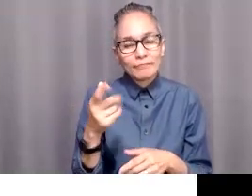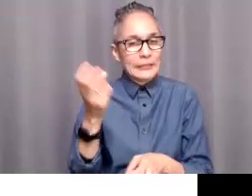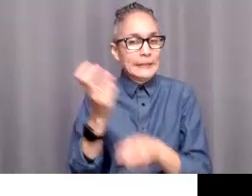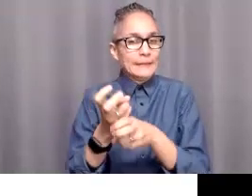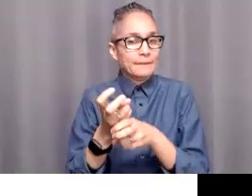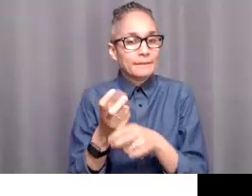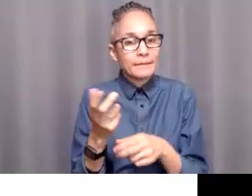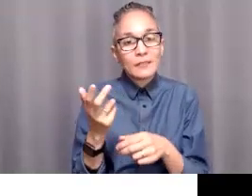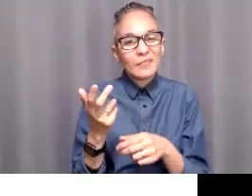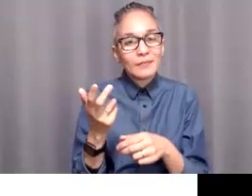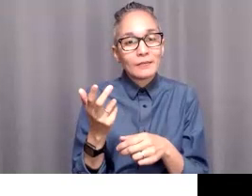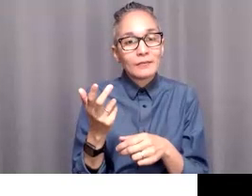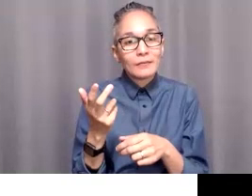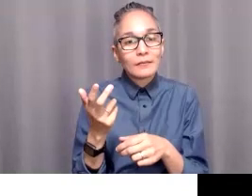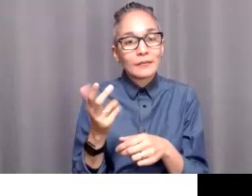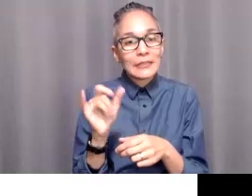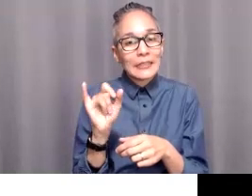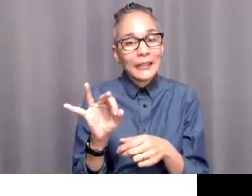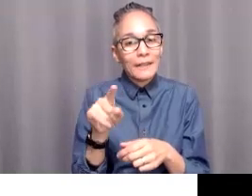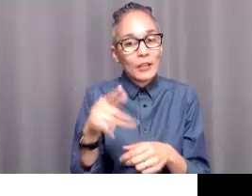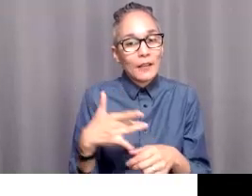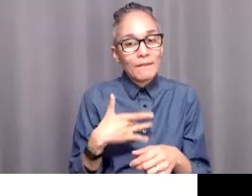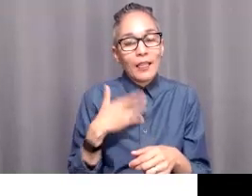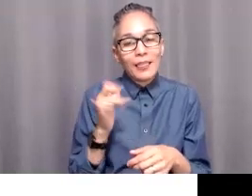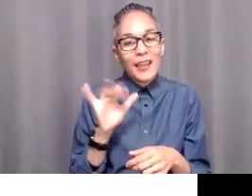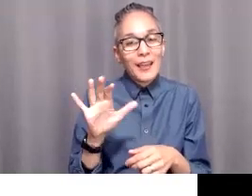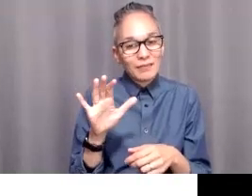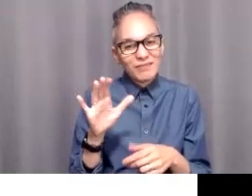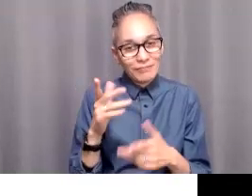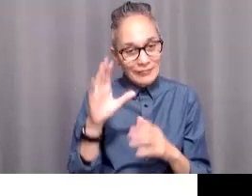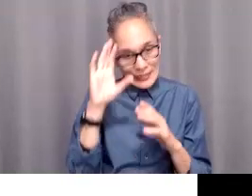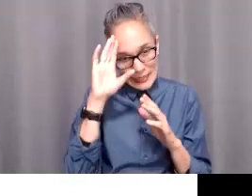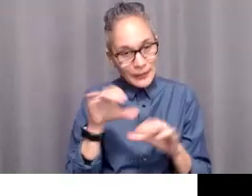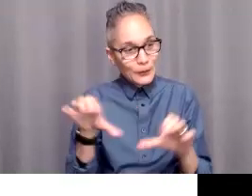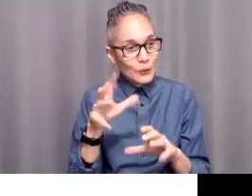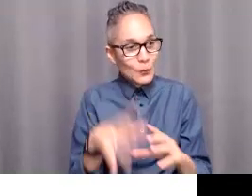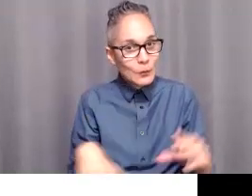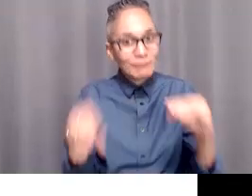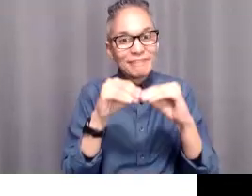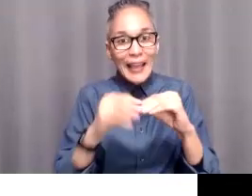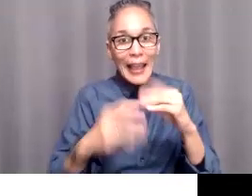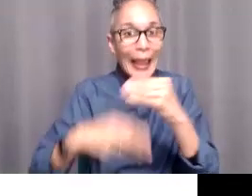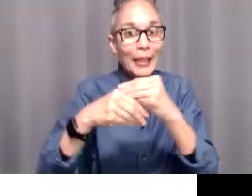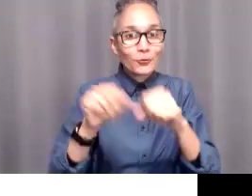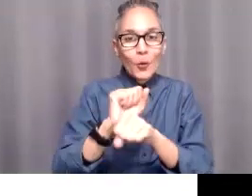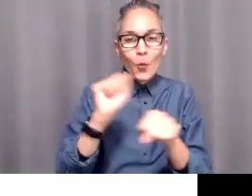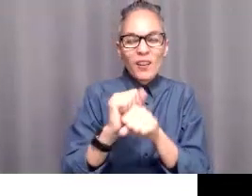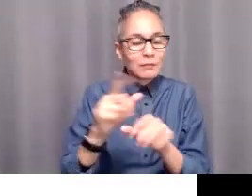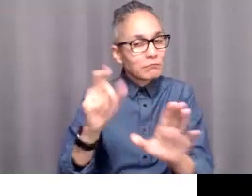if you, you know, if you feel like you're being expected to do extra work and you're definitely not, you know, you're not required to do that.